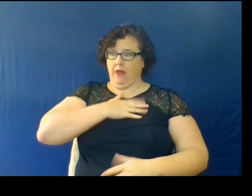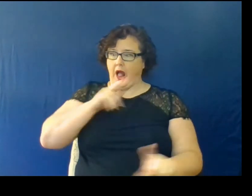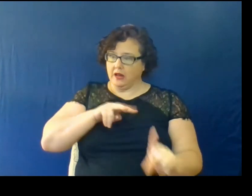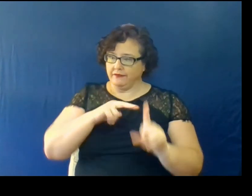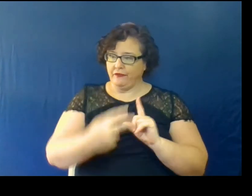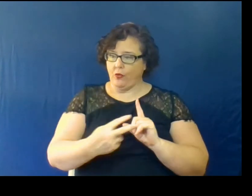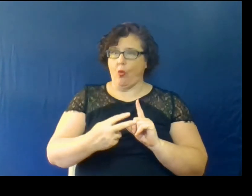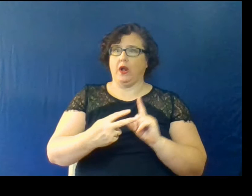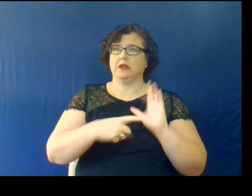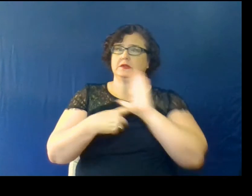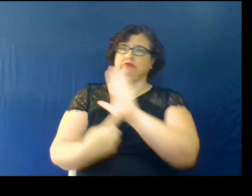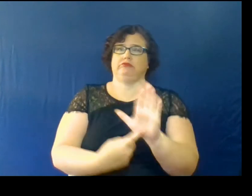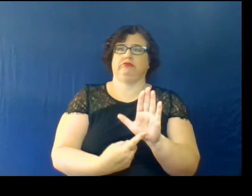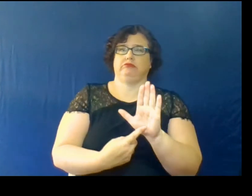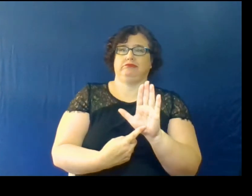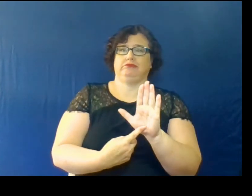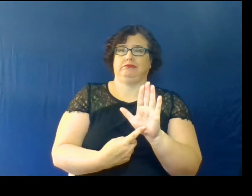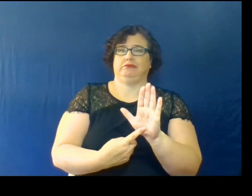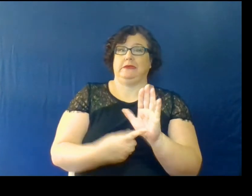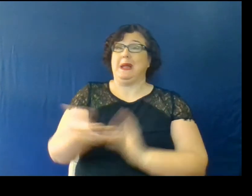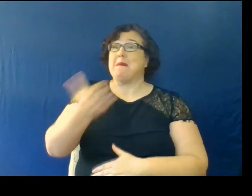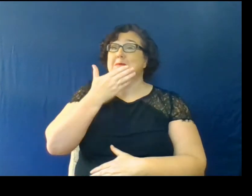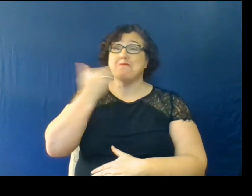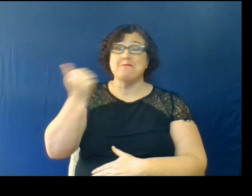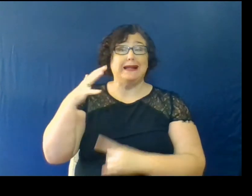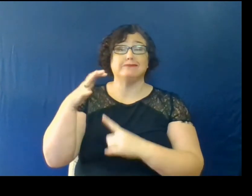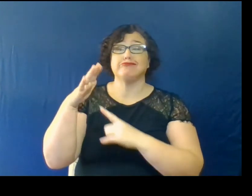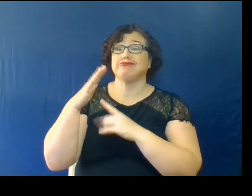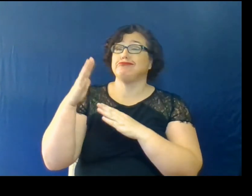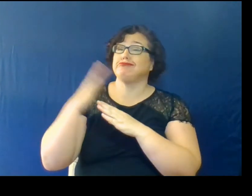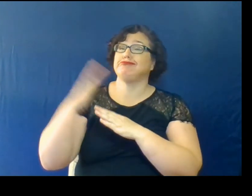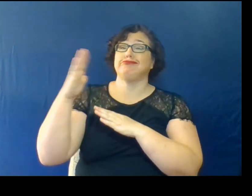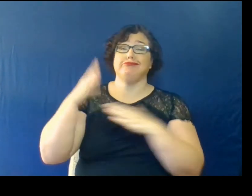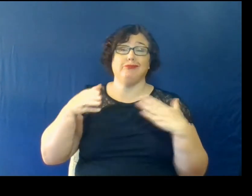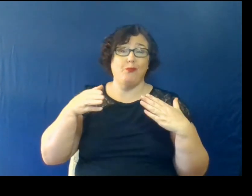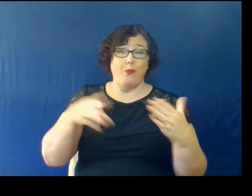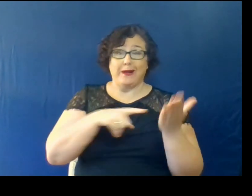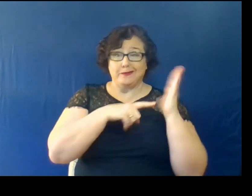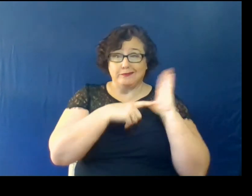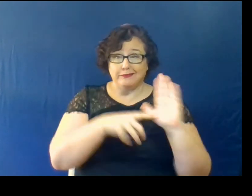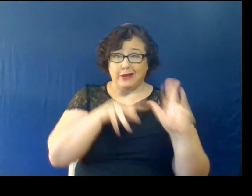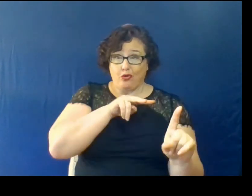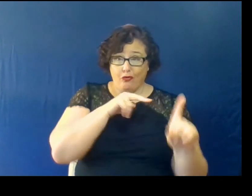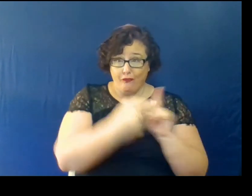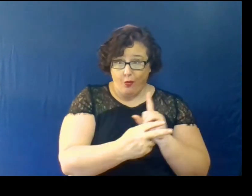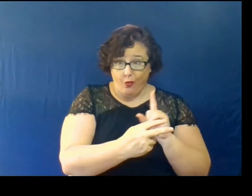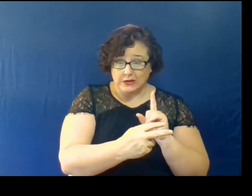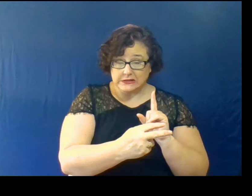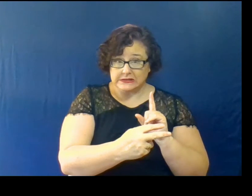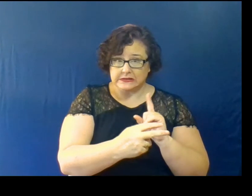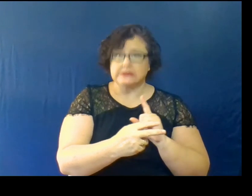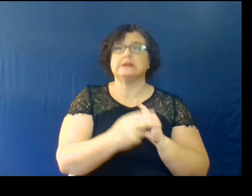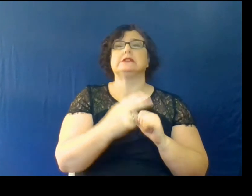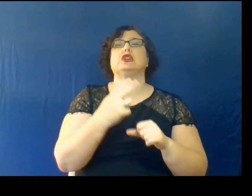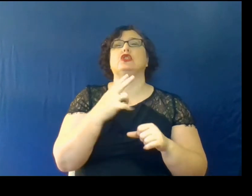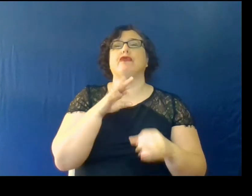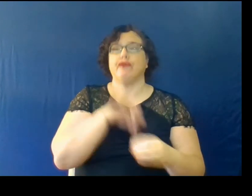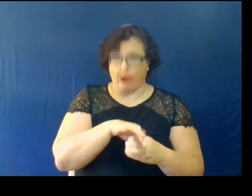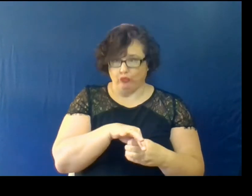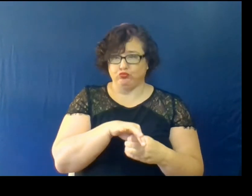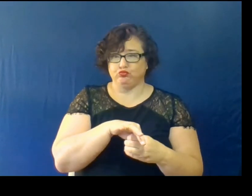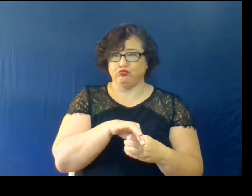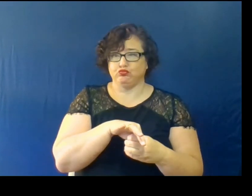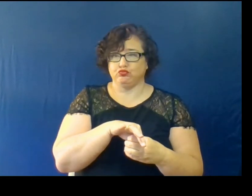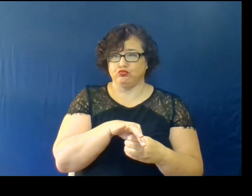One of the best ways to have your voice heard is to get out and vote because that is one of